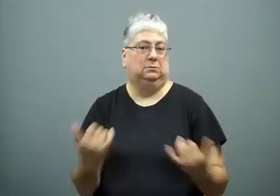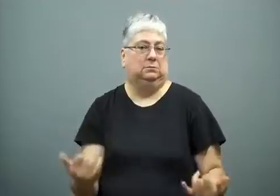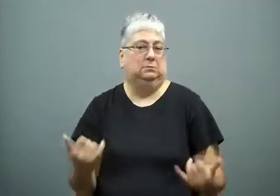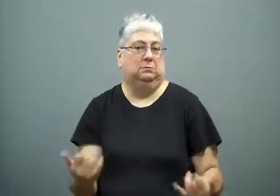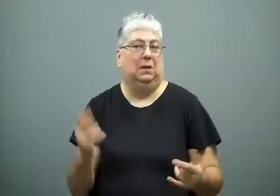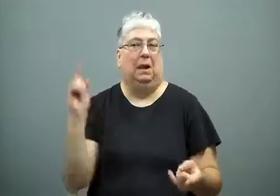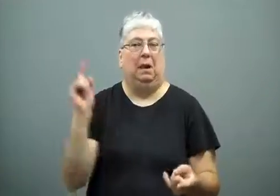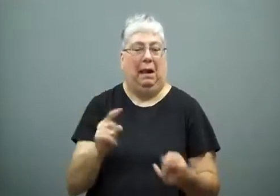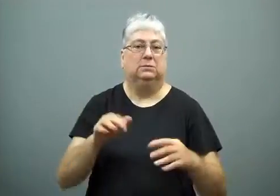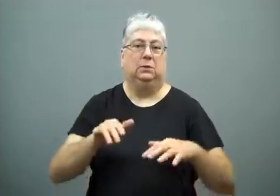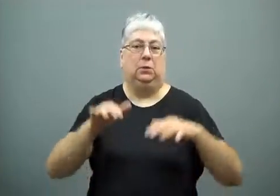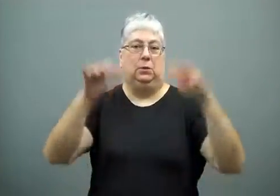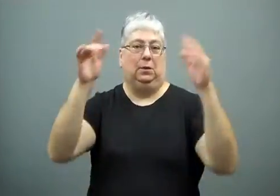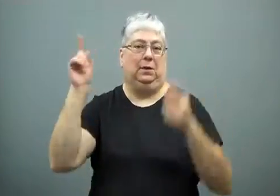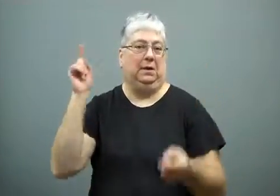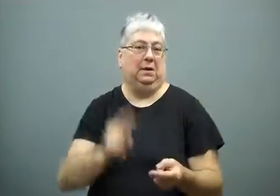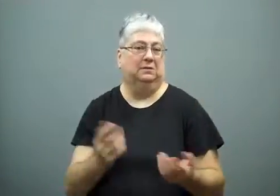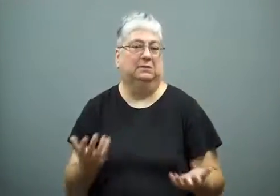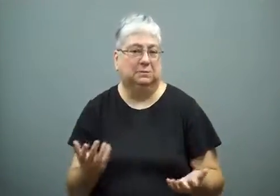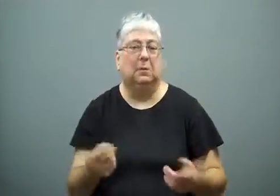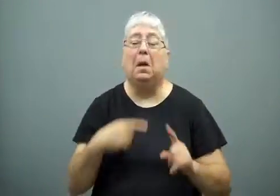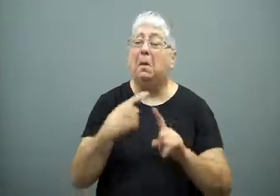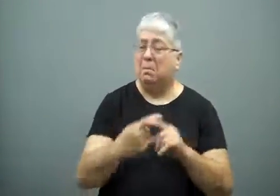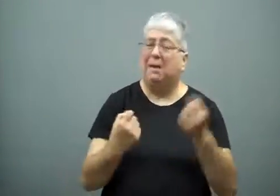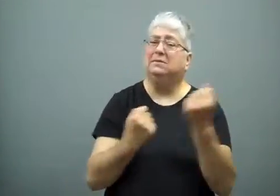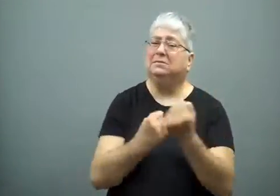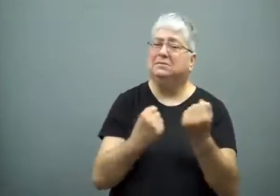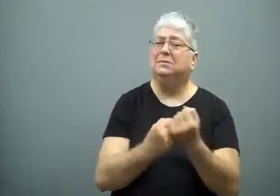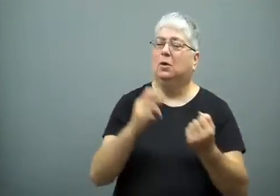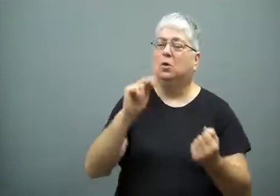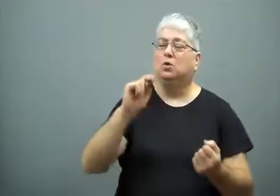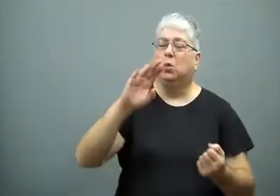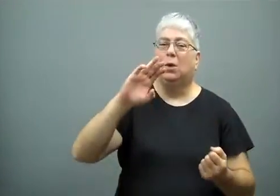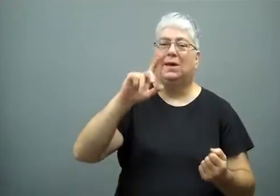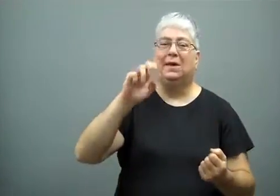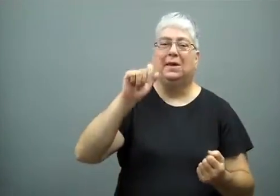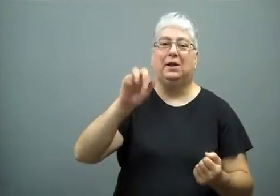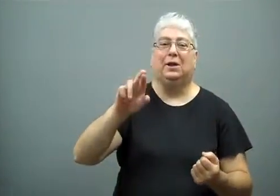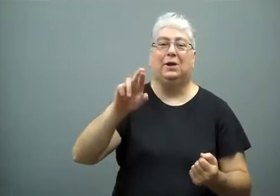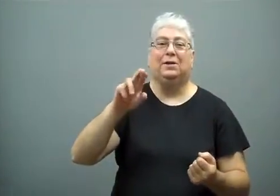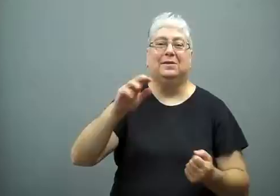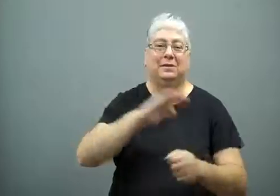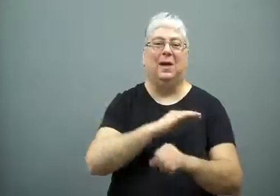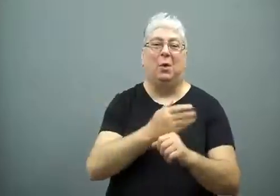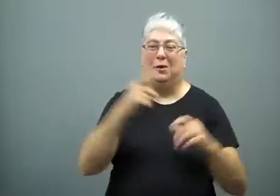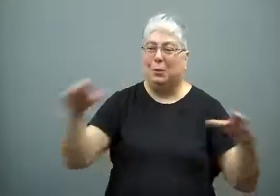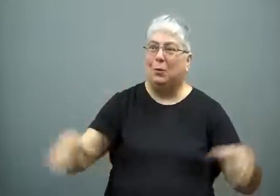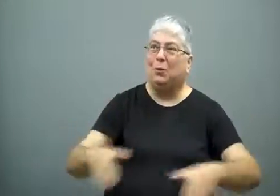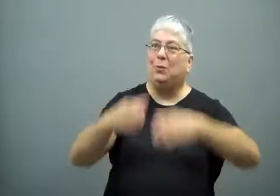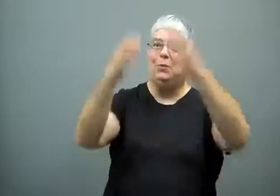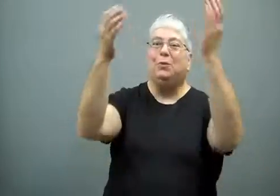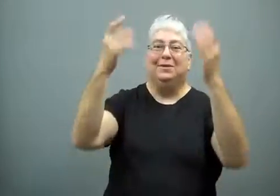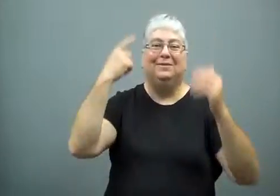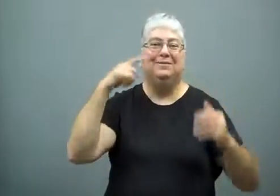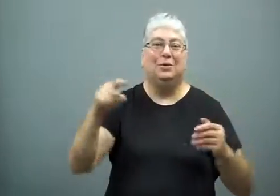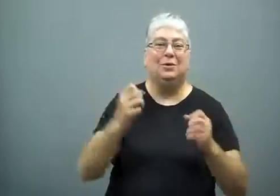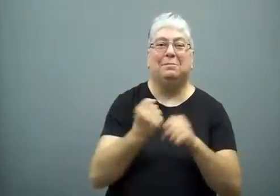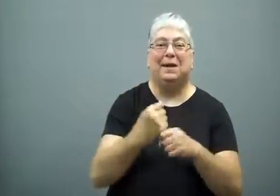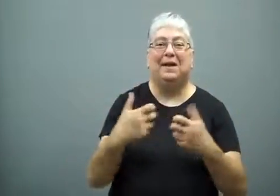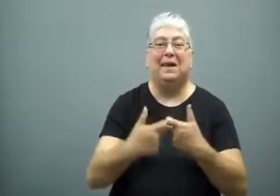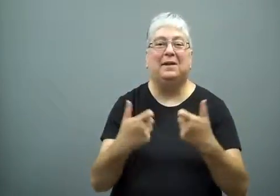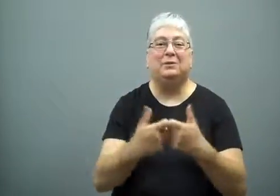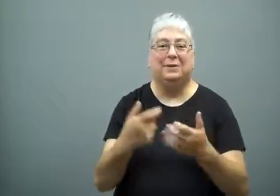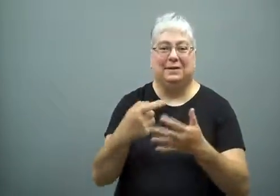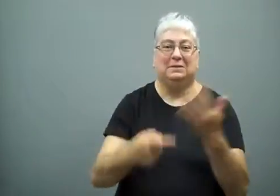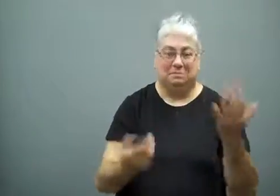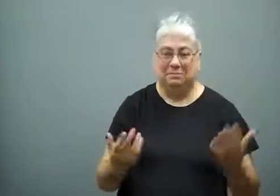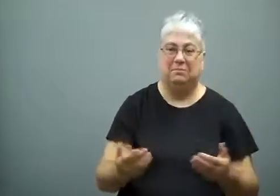It would reduce emissions. He also supported the use of nuclear power plants.